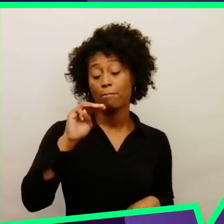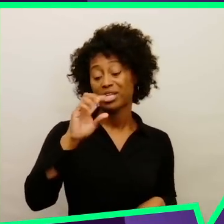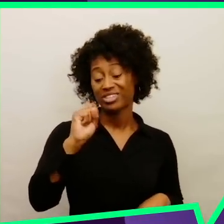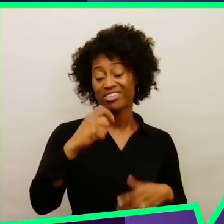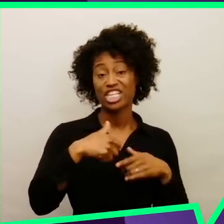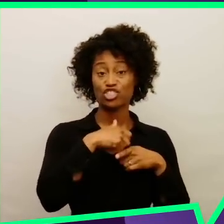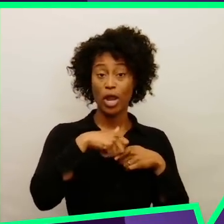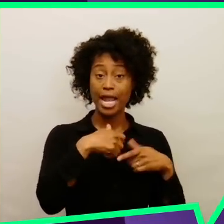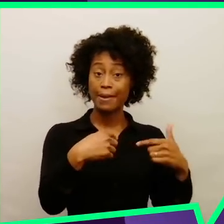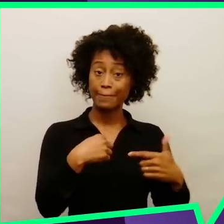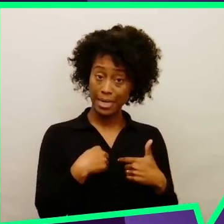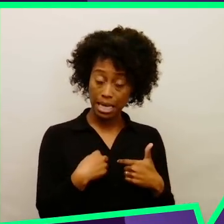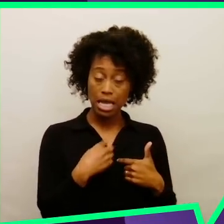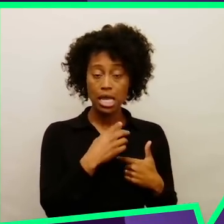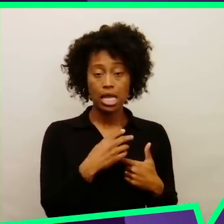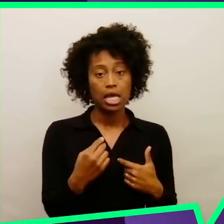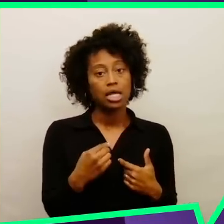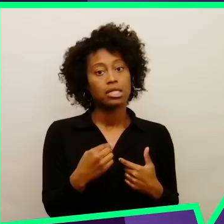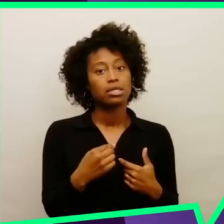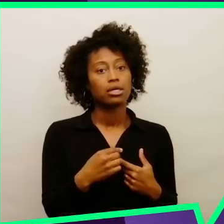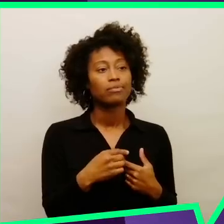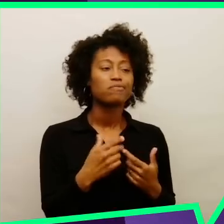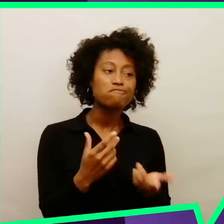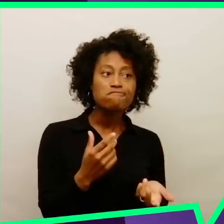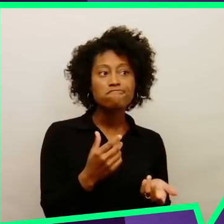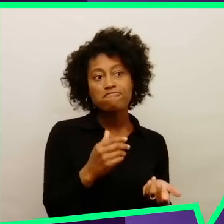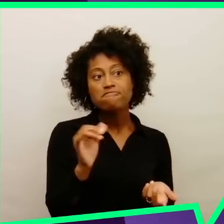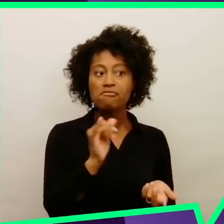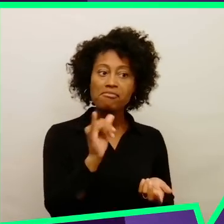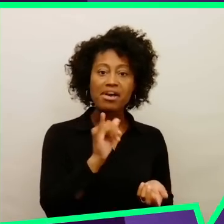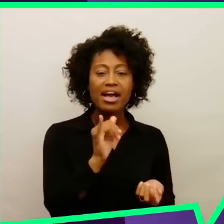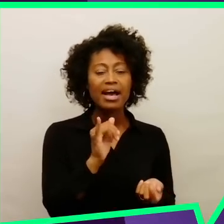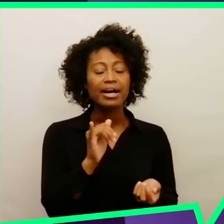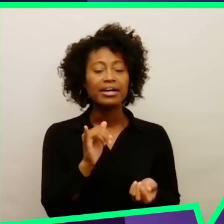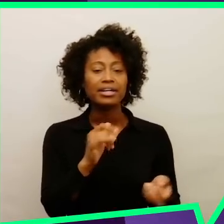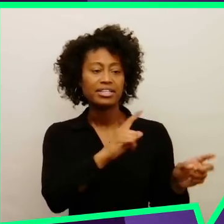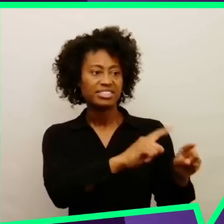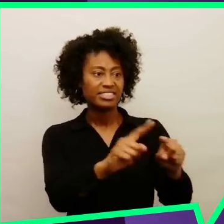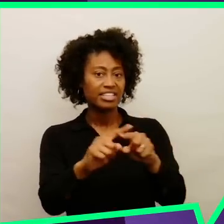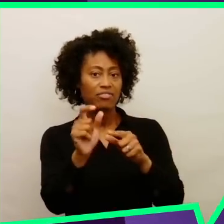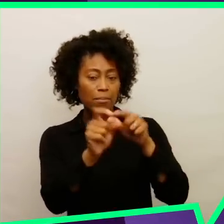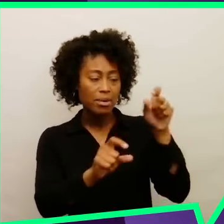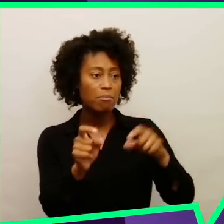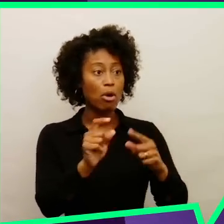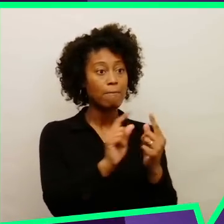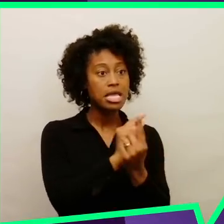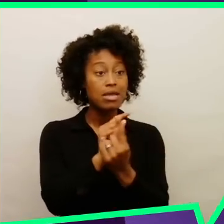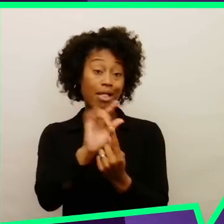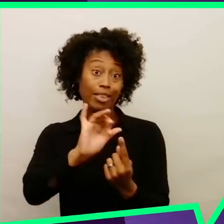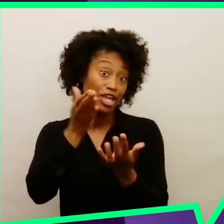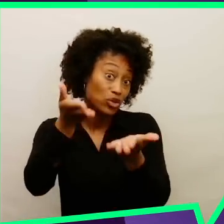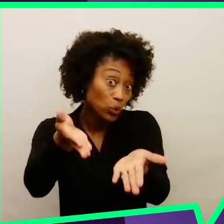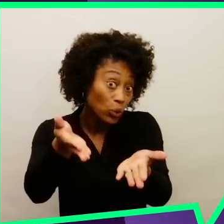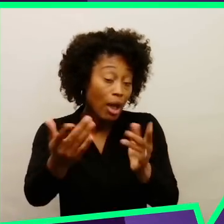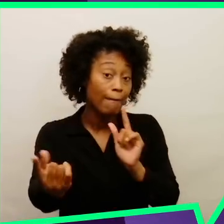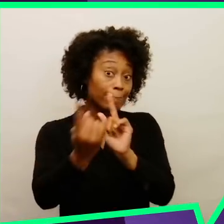and also getting training from a lot of different people, like you, Fallout, and Spaceman are pretty cool.